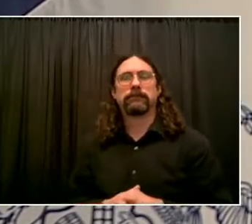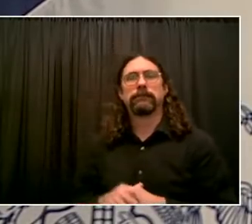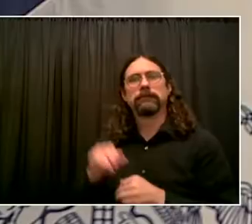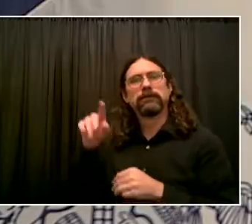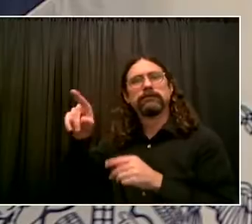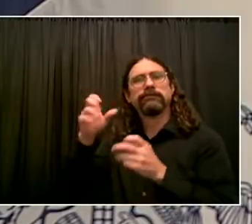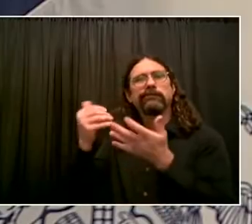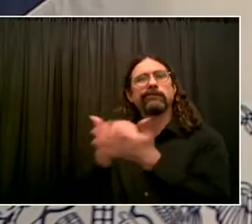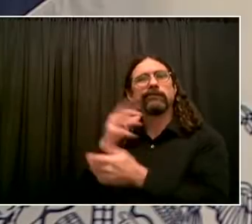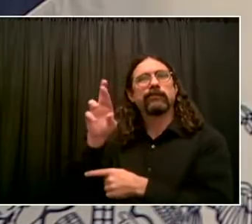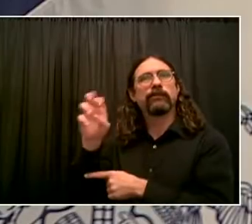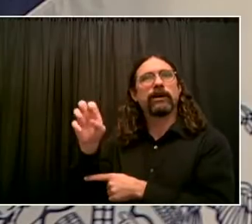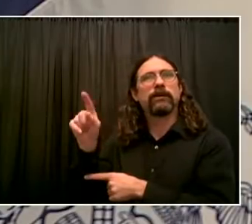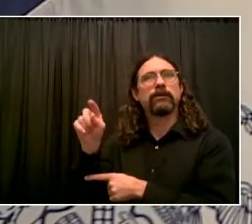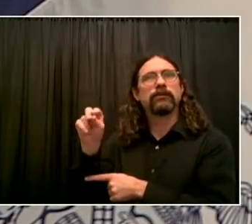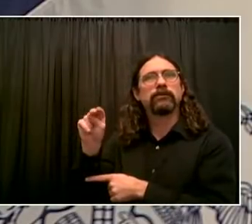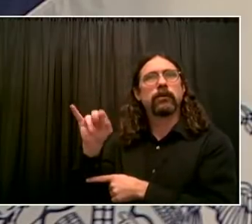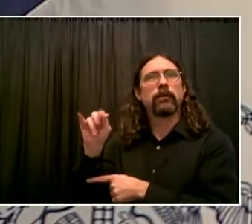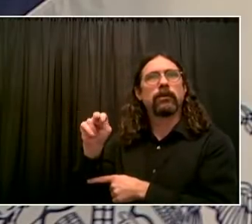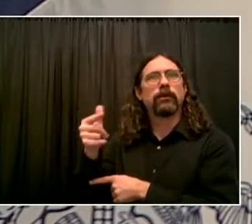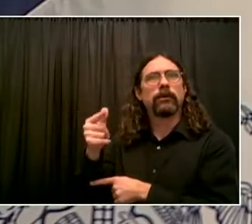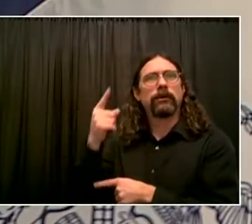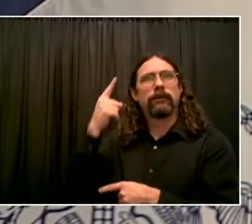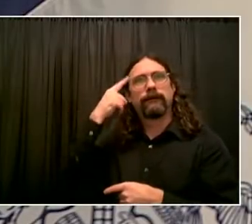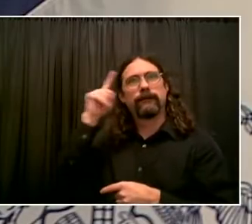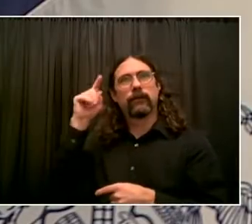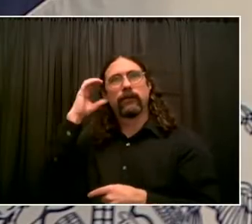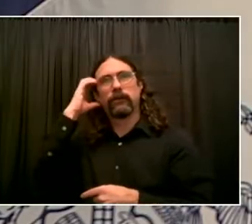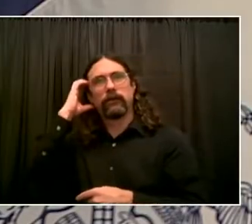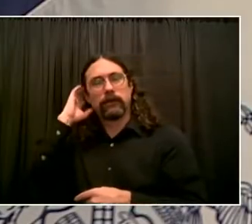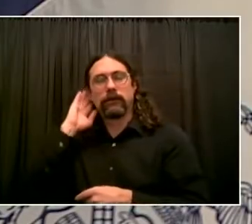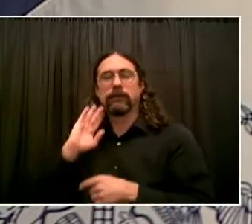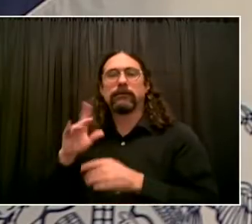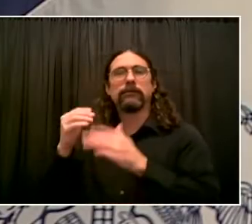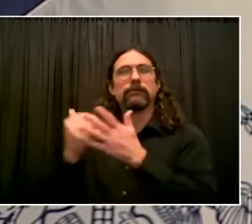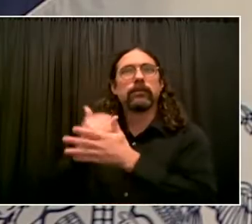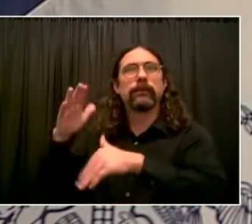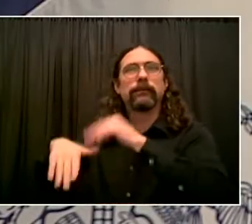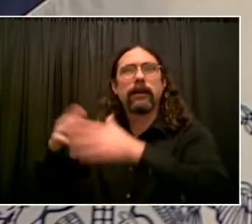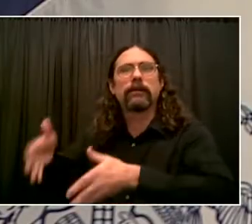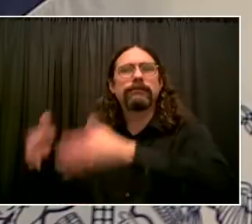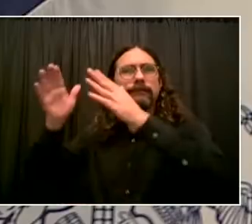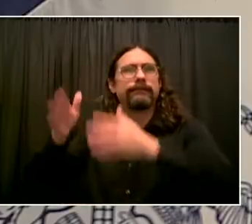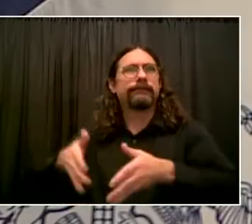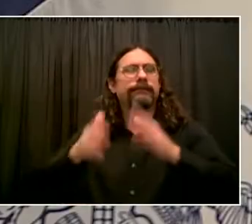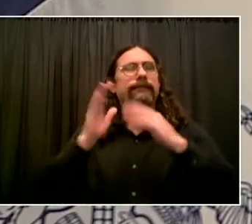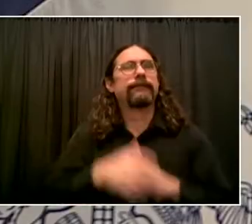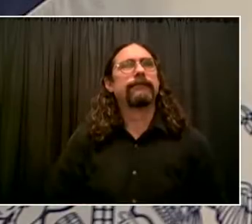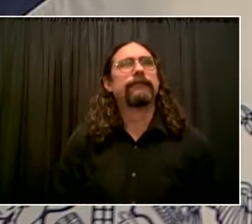CONSIDERING THEM APPROVING FOR